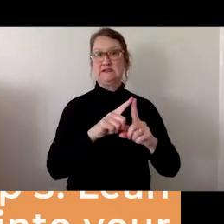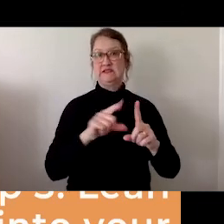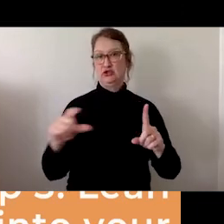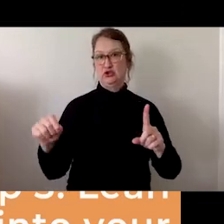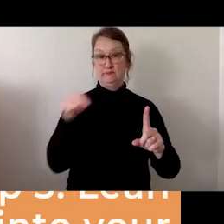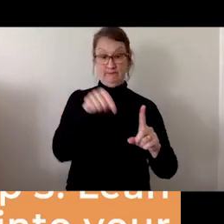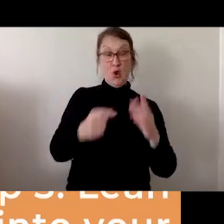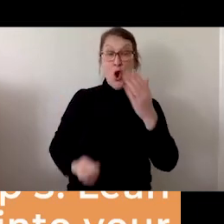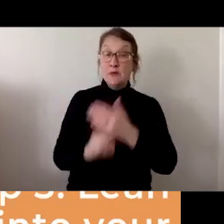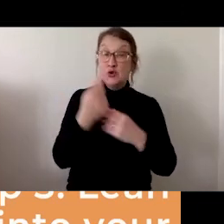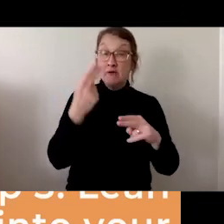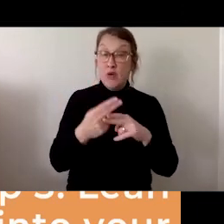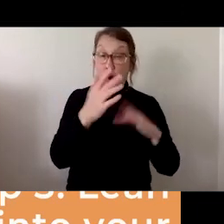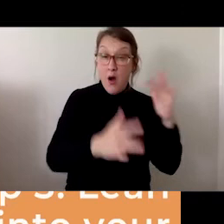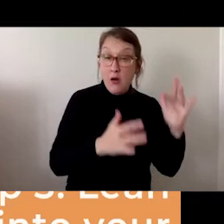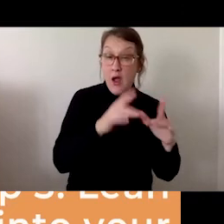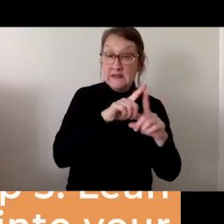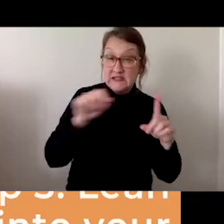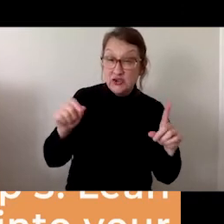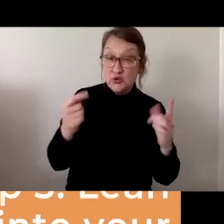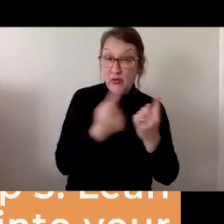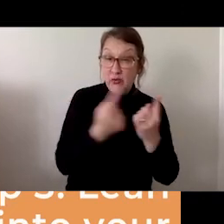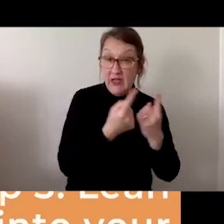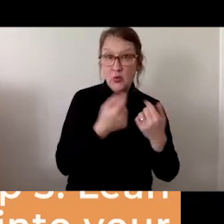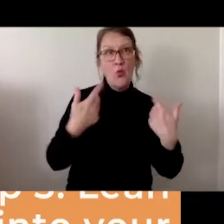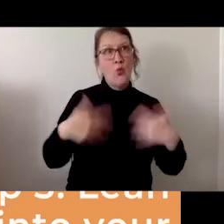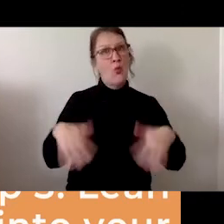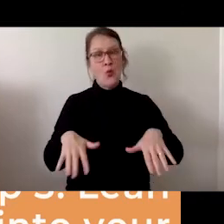for digital is immense. It broadens your markets. It opens up